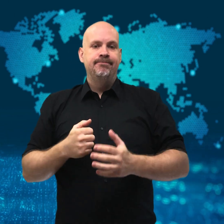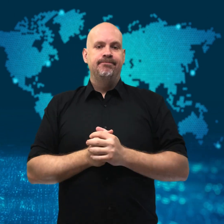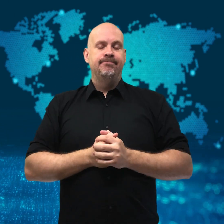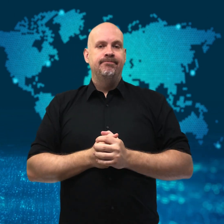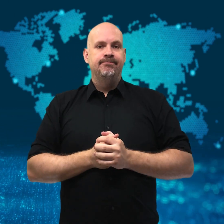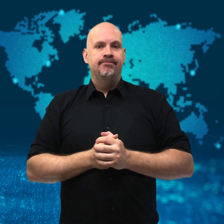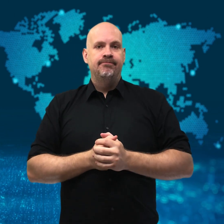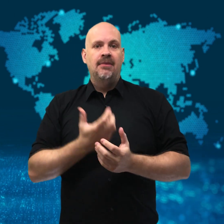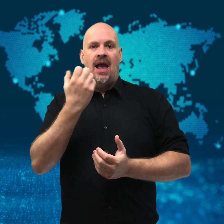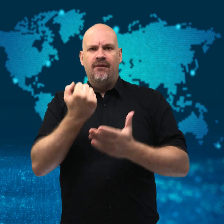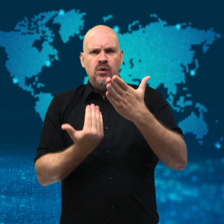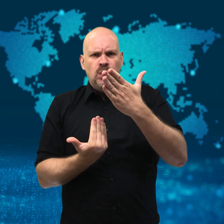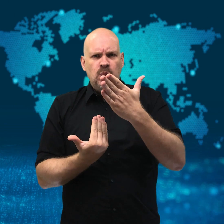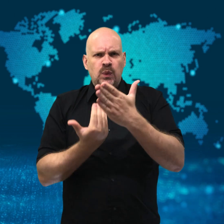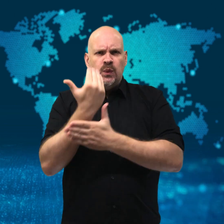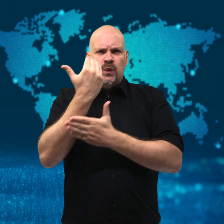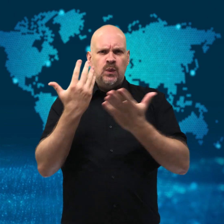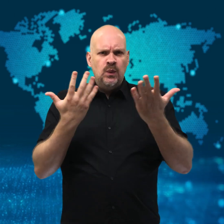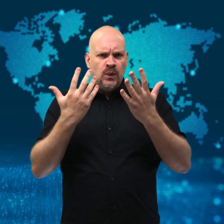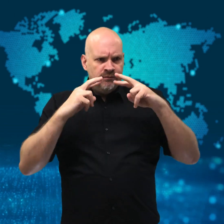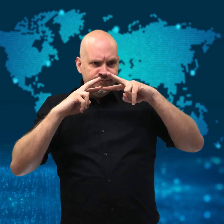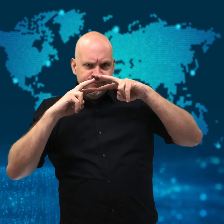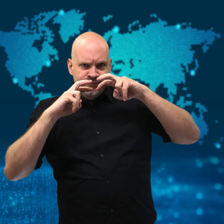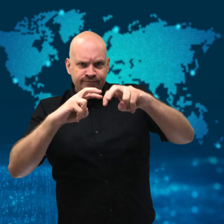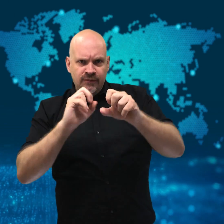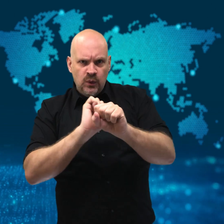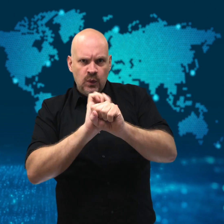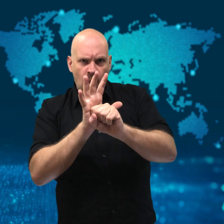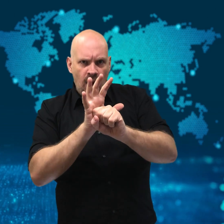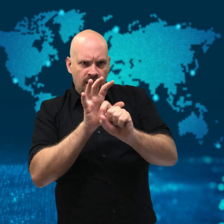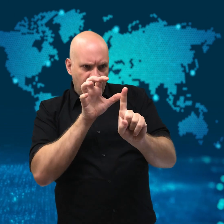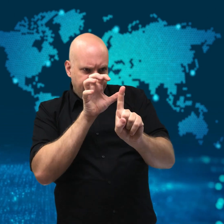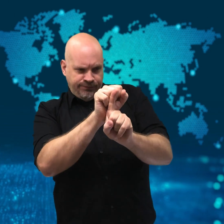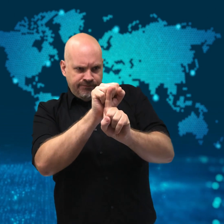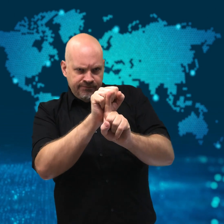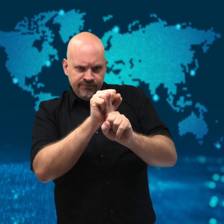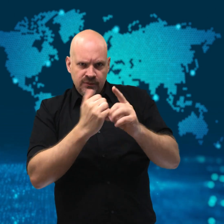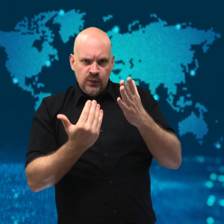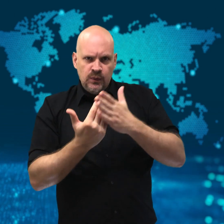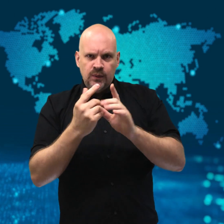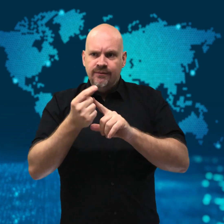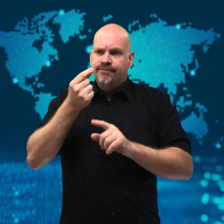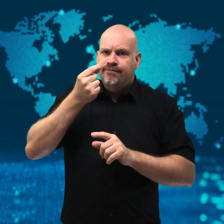one minute has been approved in Singapore.